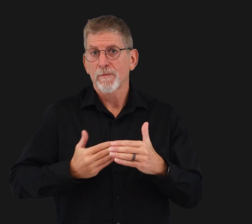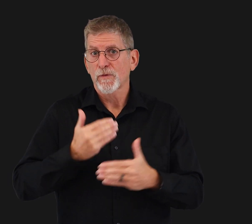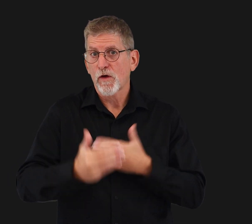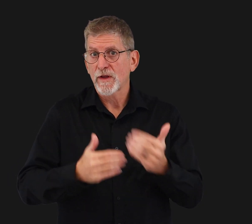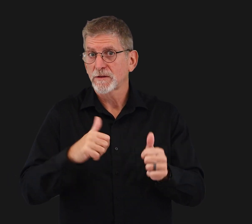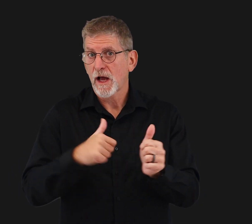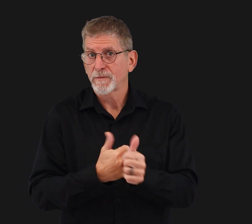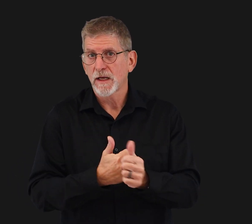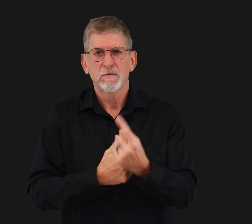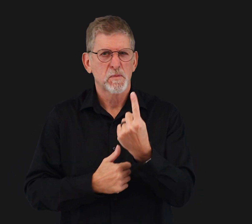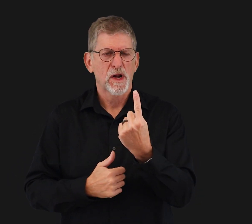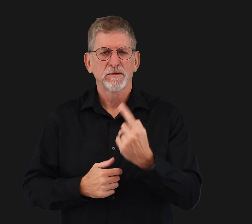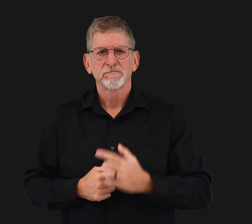Progress update: